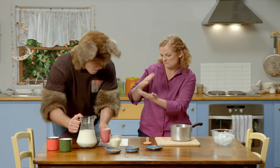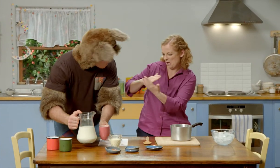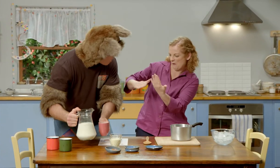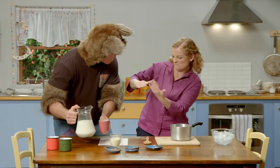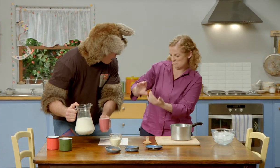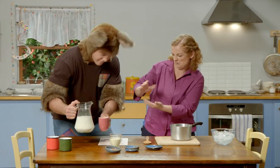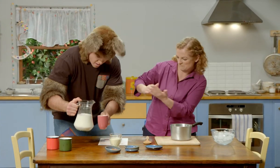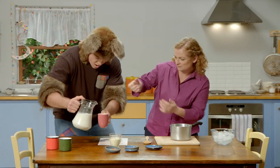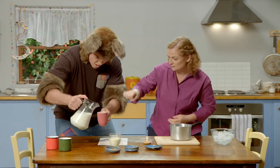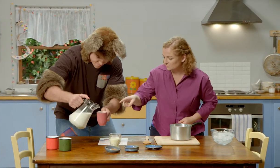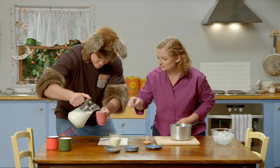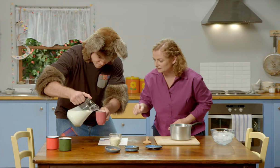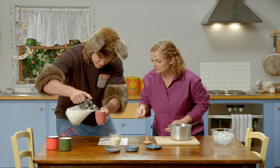Just about half a cup.